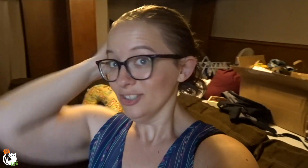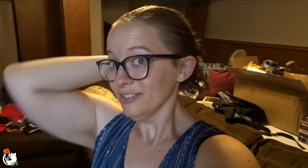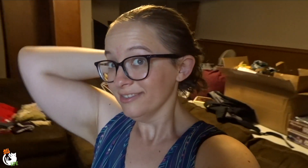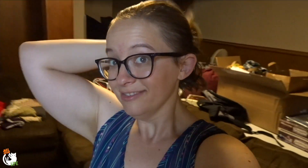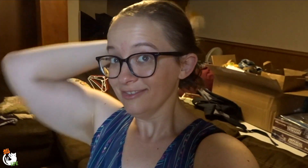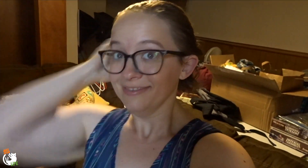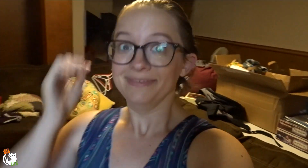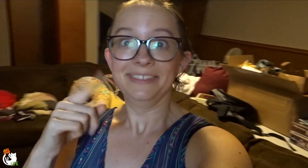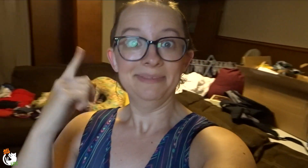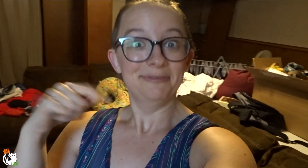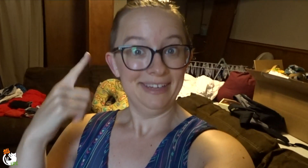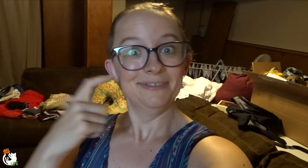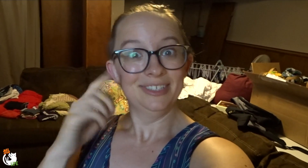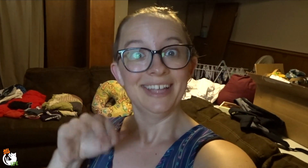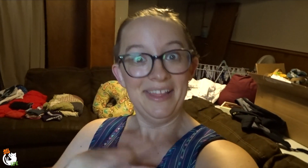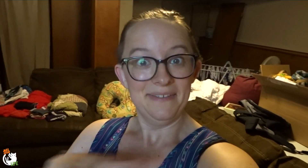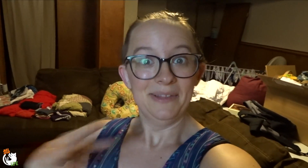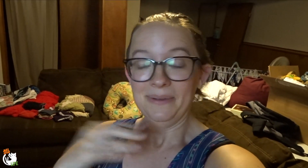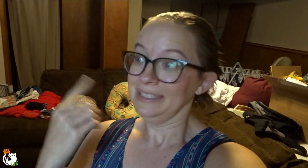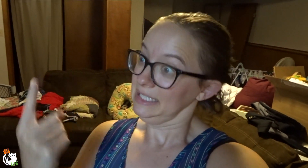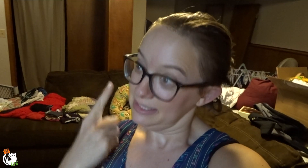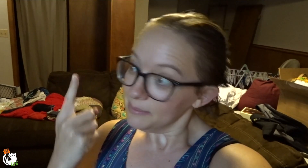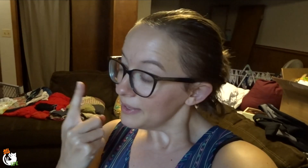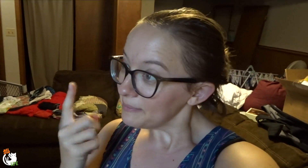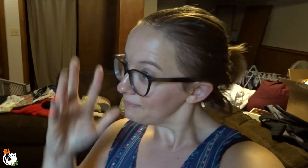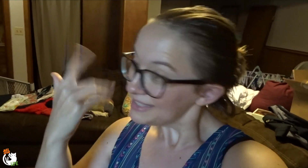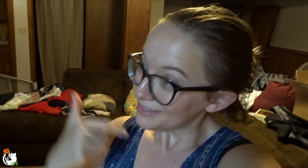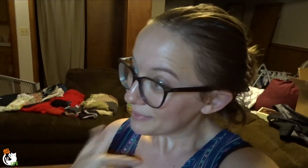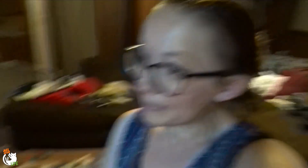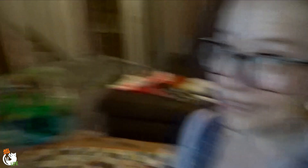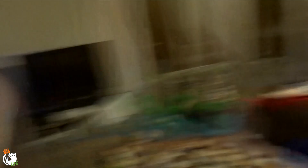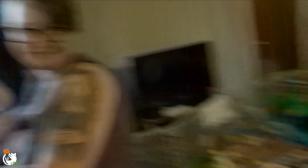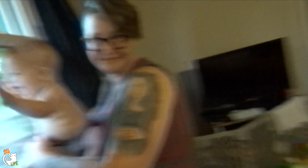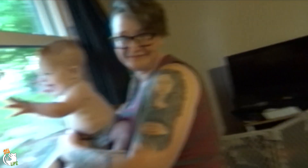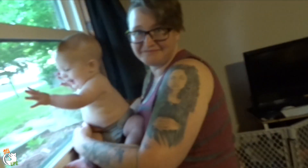Sorry about my hair. I ws just on the floor and somebody messed it up.